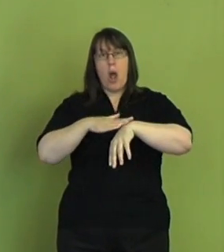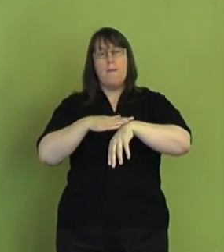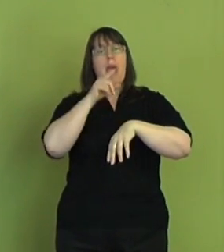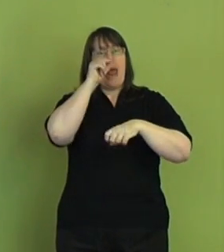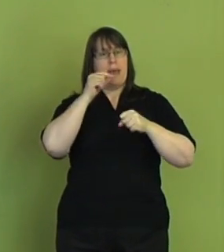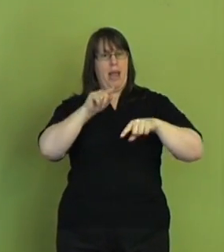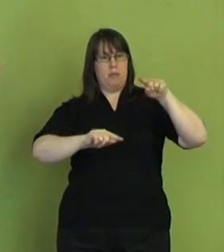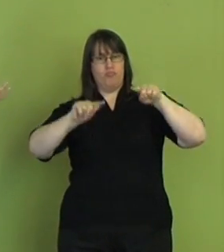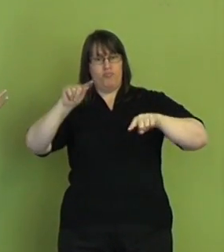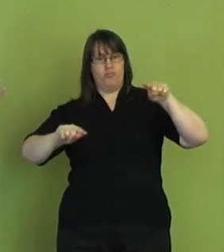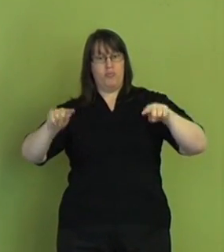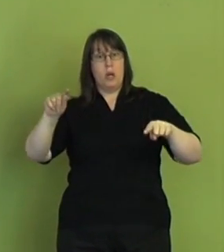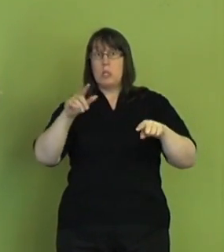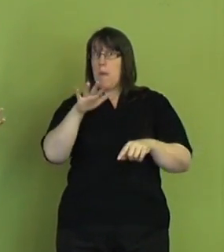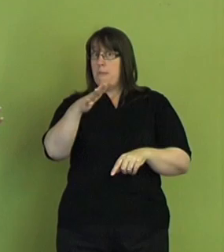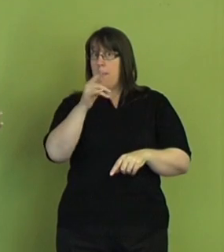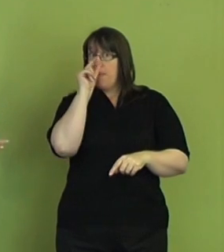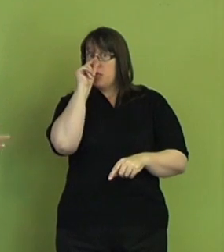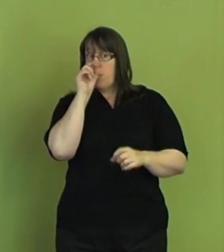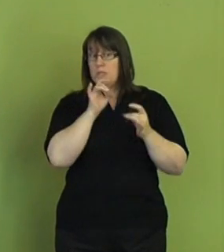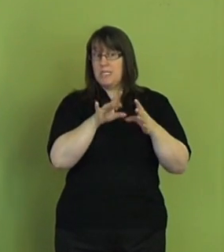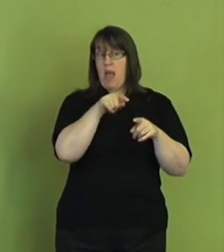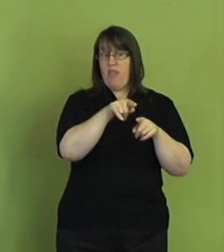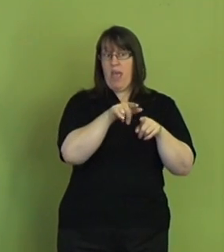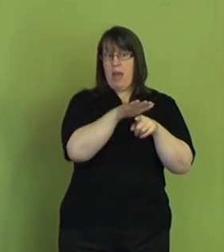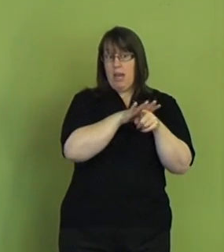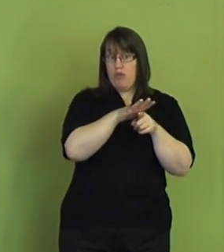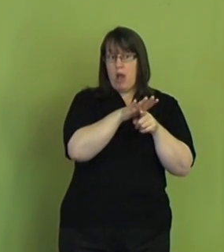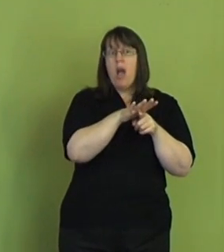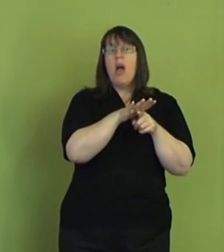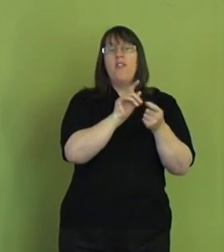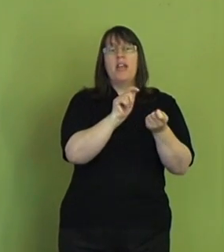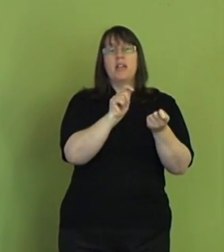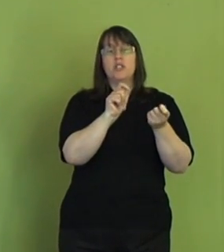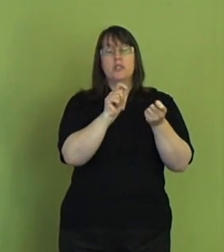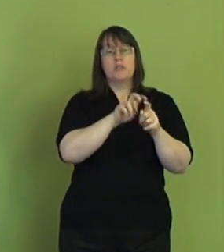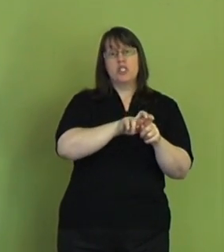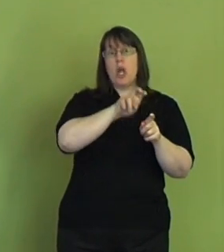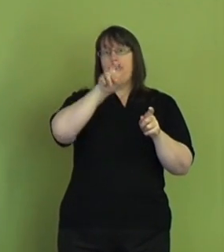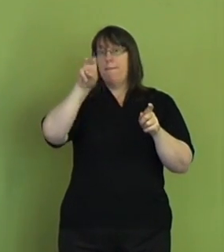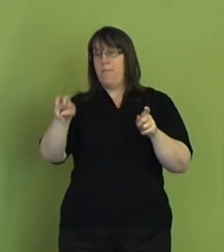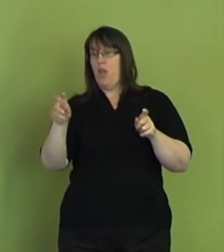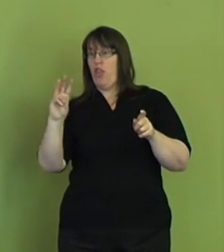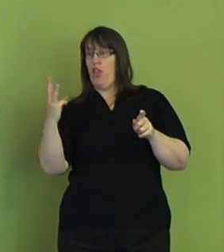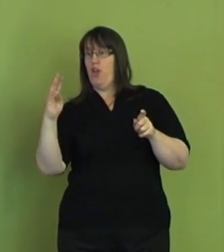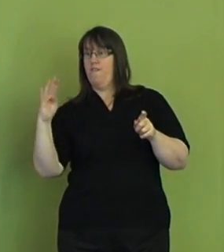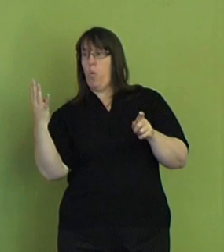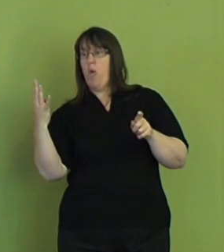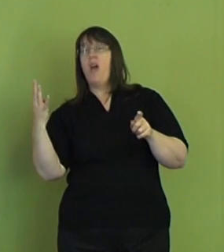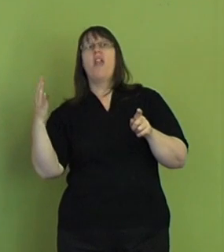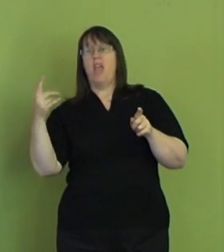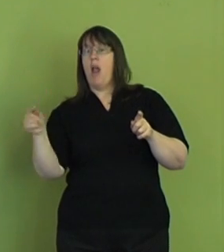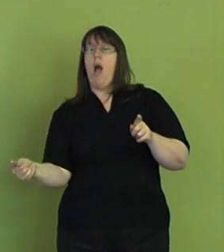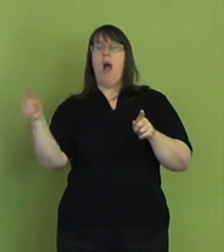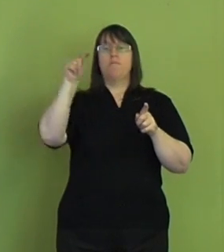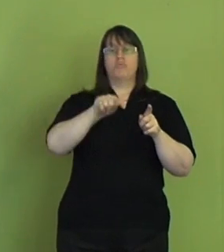So, they could start with one, then go on to a third or fourth stage, and then return to a second one.